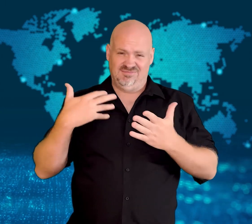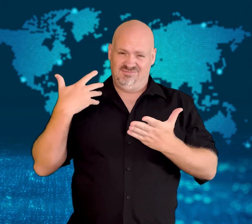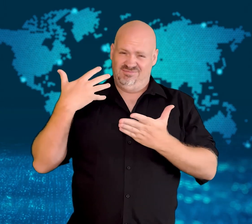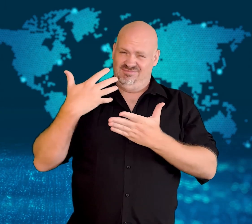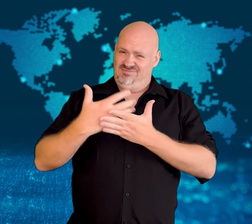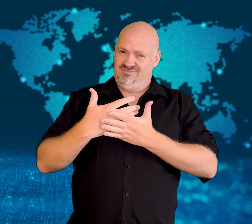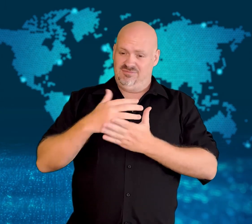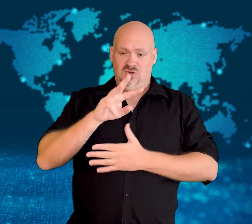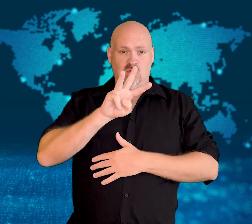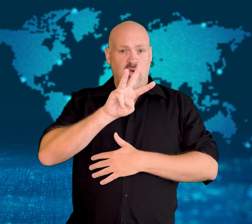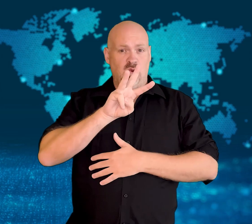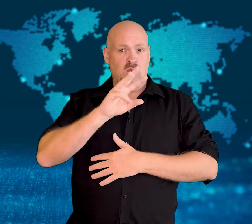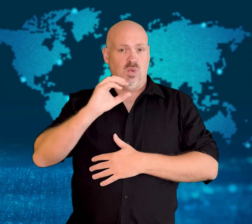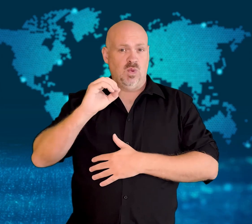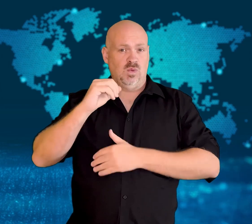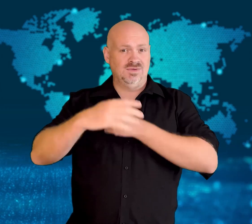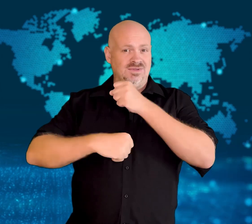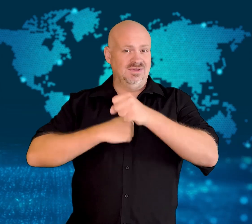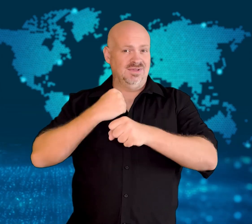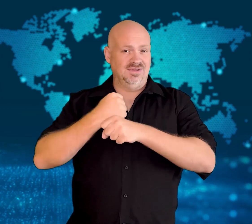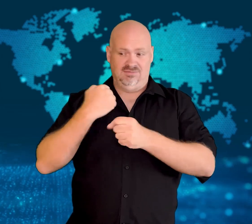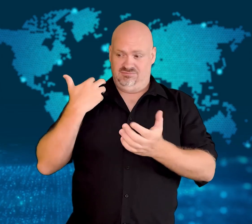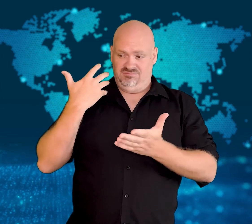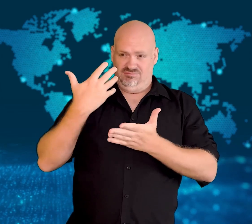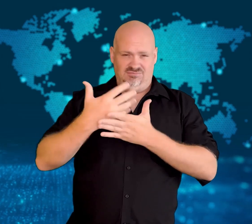rains in thirty years.